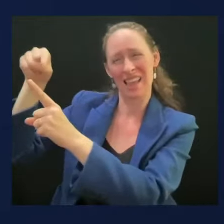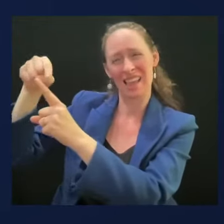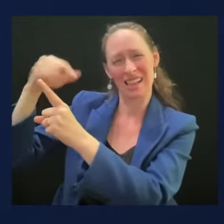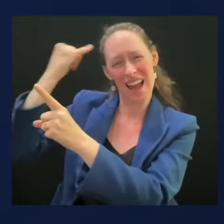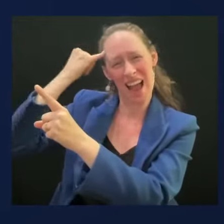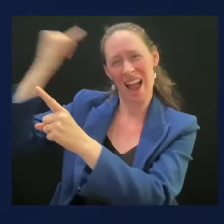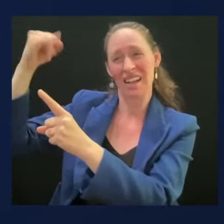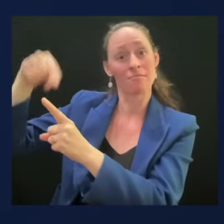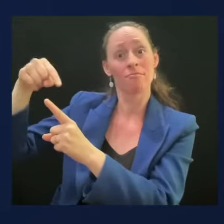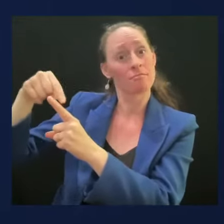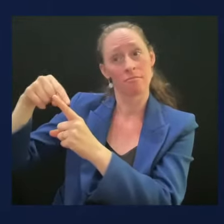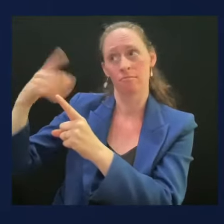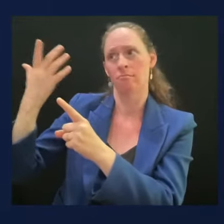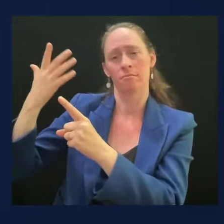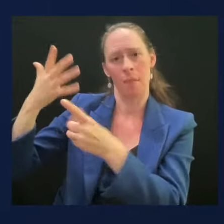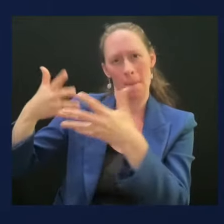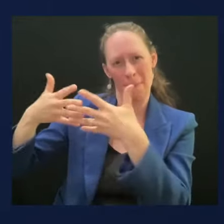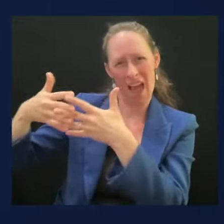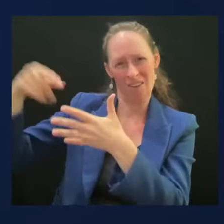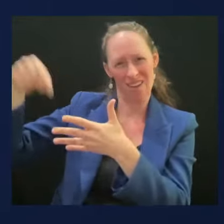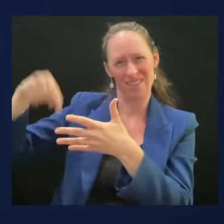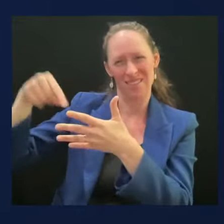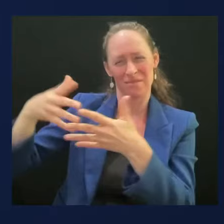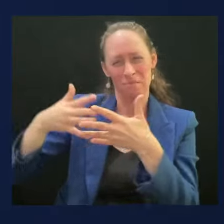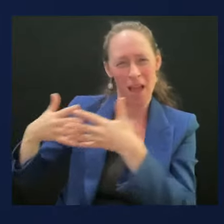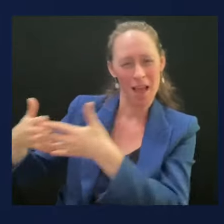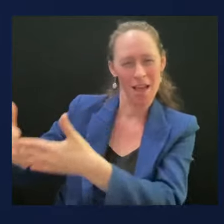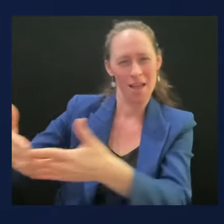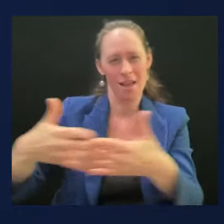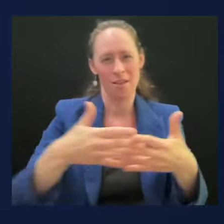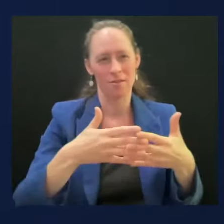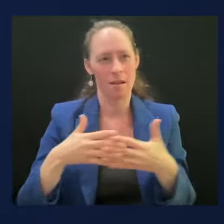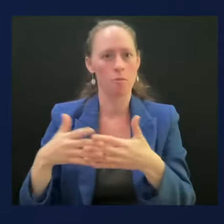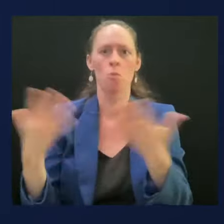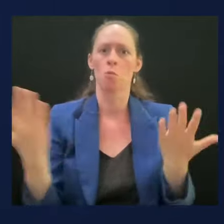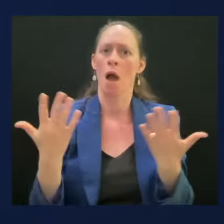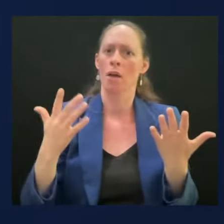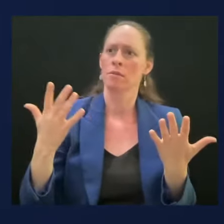This sanctuary honors that sacrifice and tells their stories.